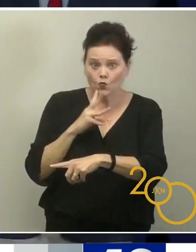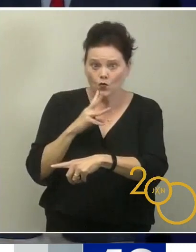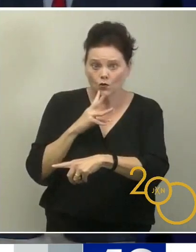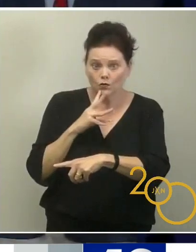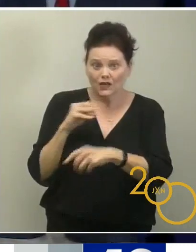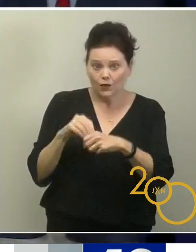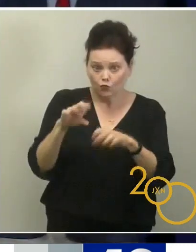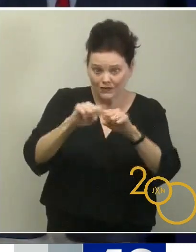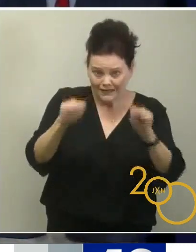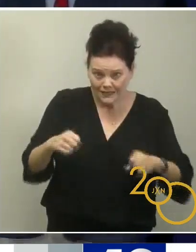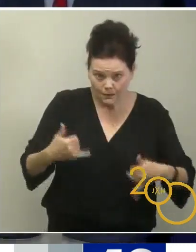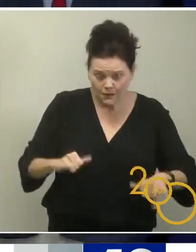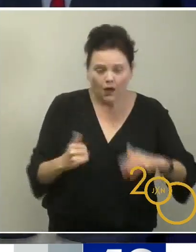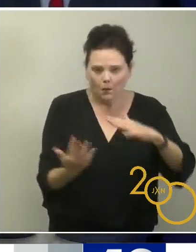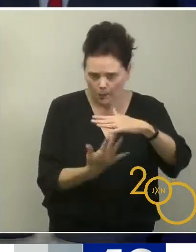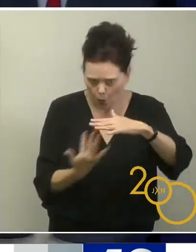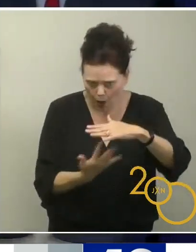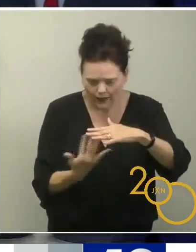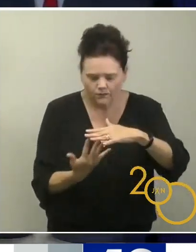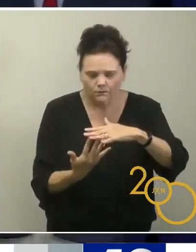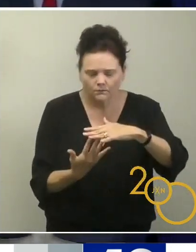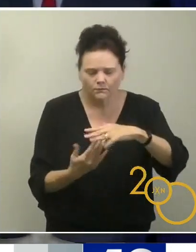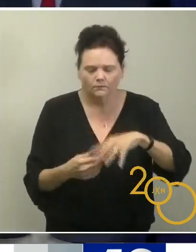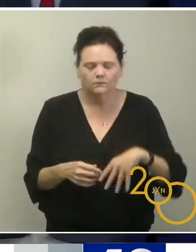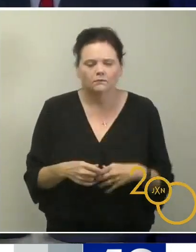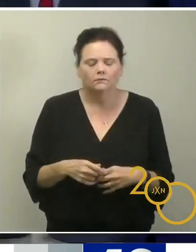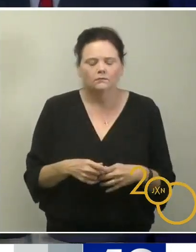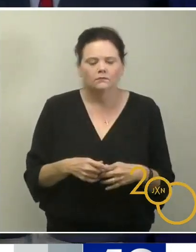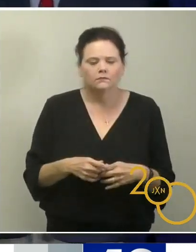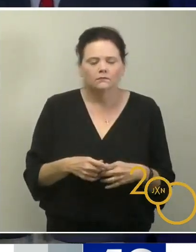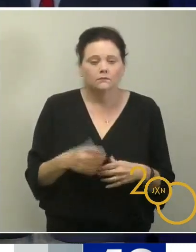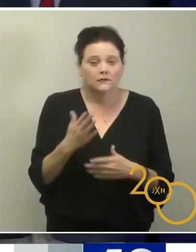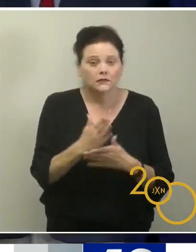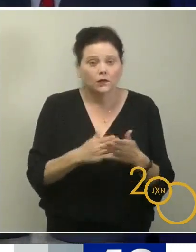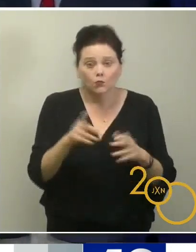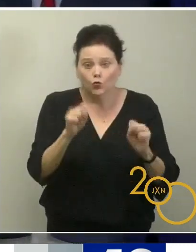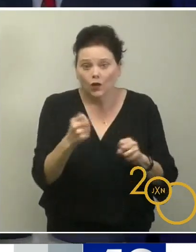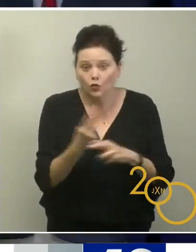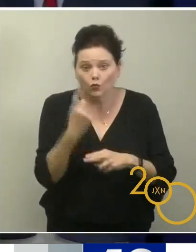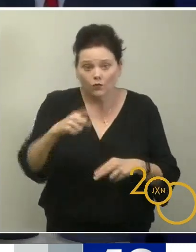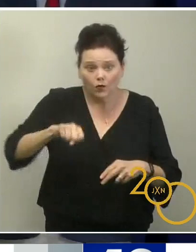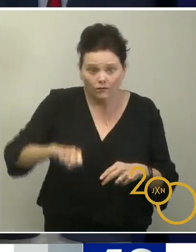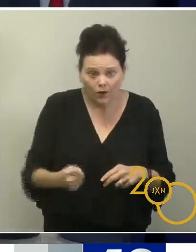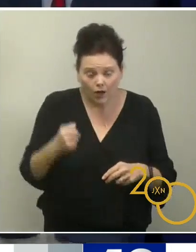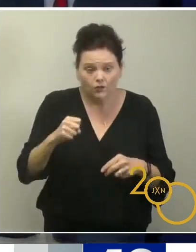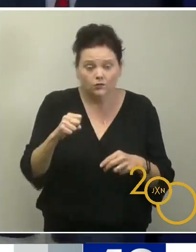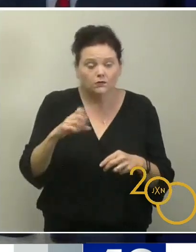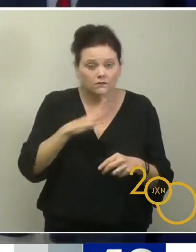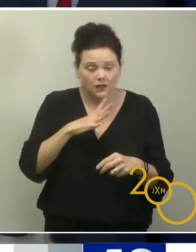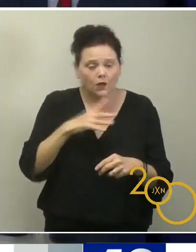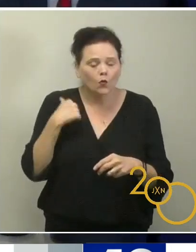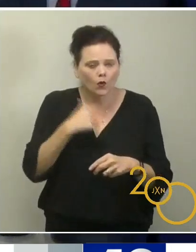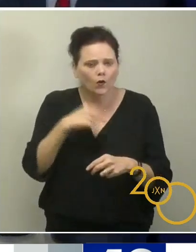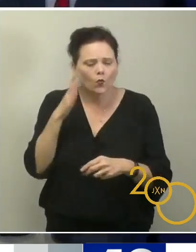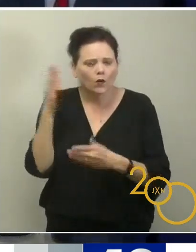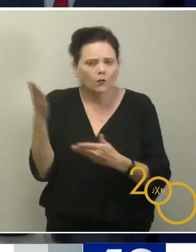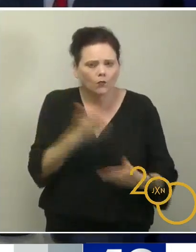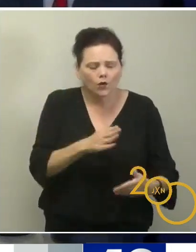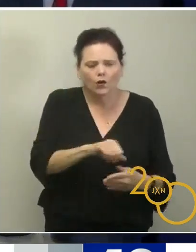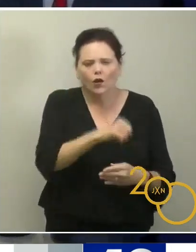THAT COULD AUGMENT ALL OF THIS DISTRIBUTION OF WATER. WHAT DO WE DO RIGHT NOW? KEEP WILLING EAR WATER.DOCTOR DANIEL EDNEY SAID IT.IF YOU GOT WATER IN THE SYSTEM, BOIL IT.